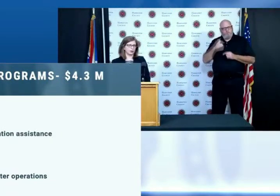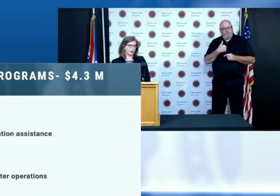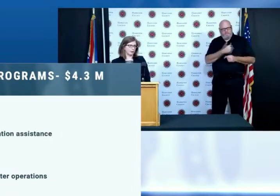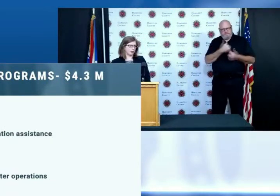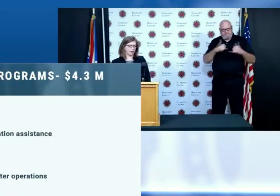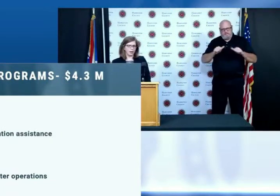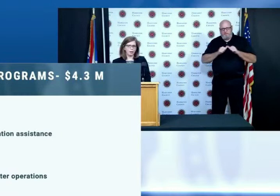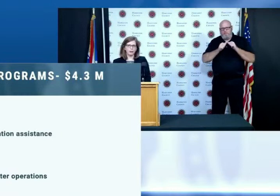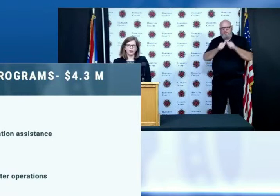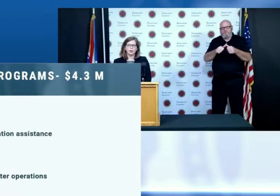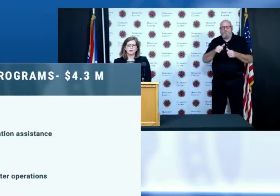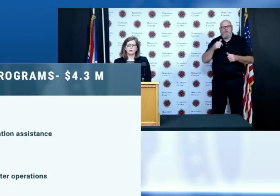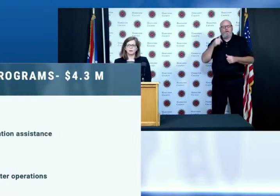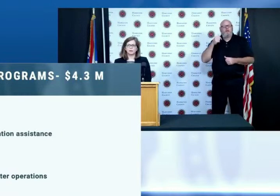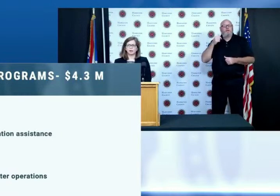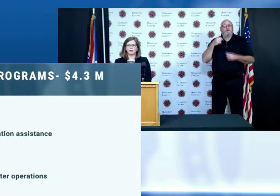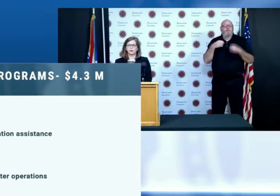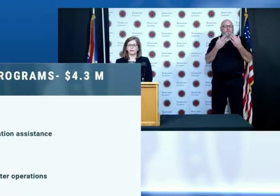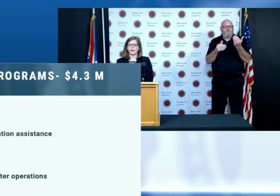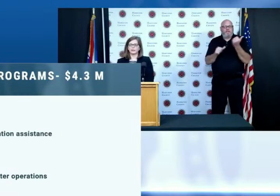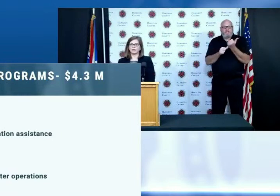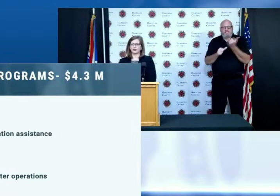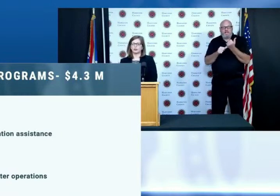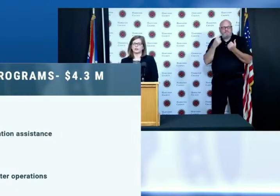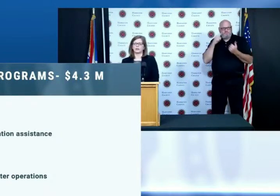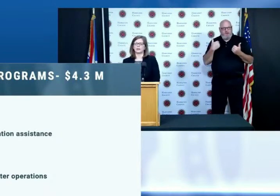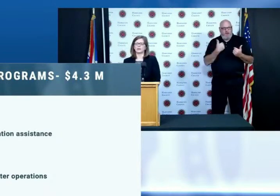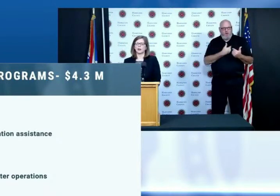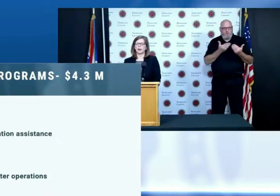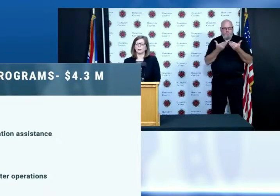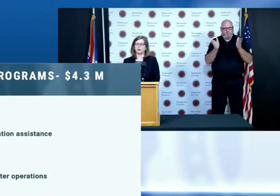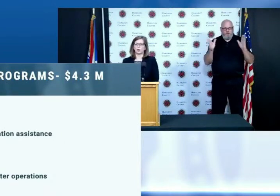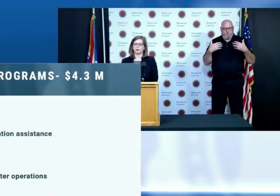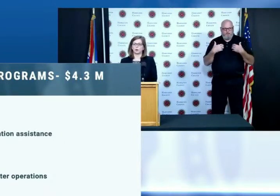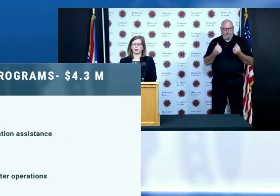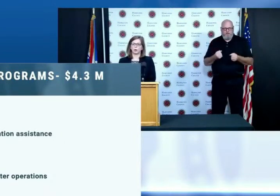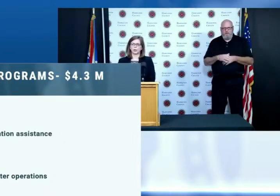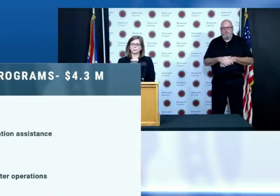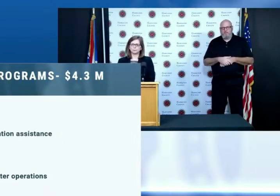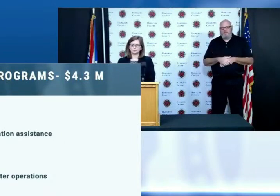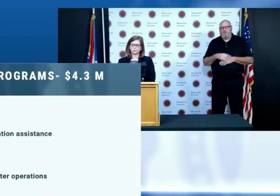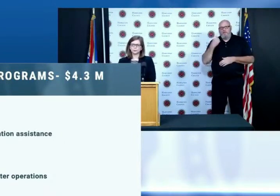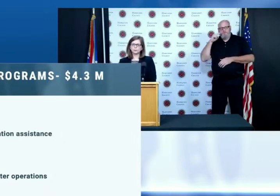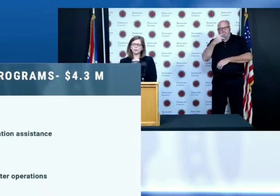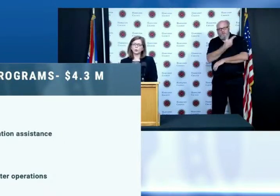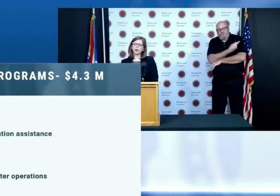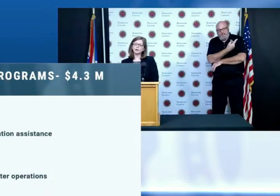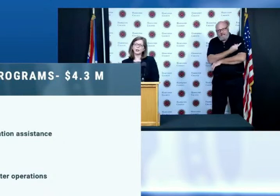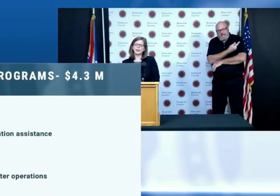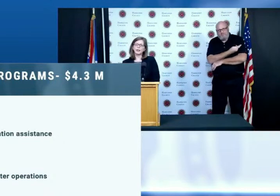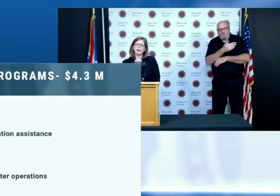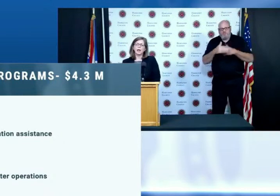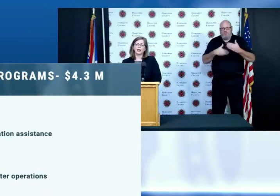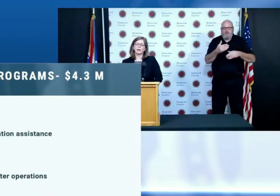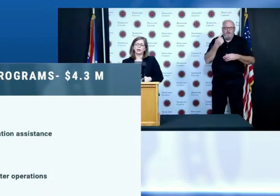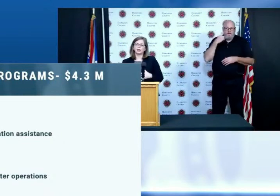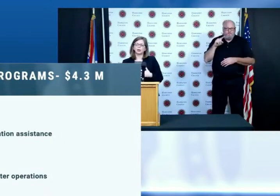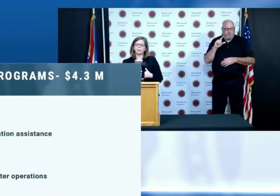County Public Health specifically for vaccination assistance in 2021 we also had a little bit of